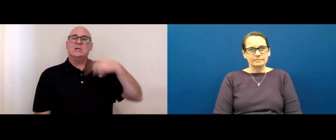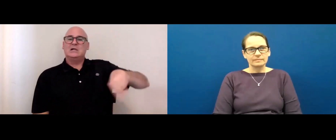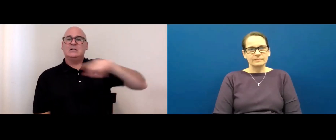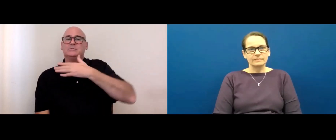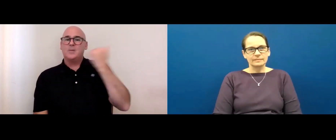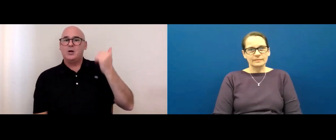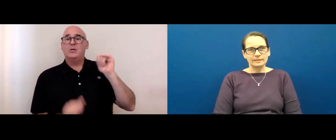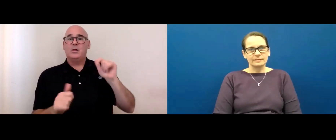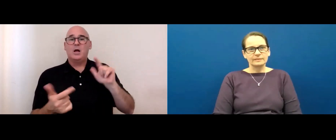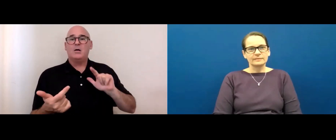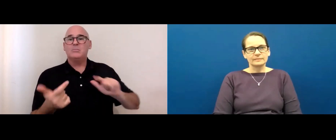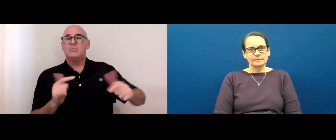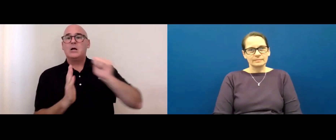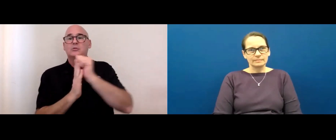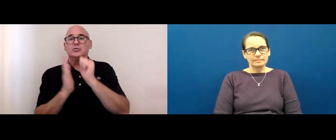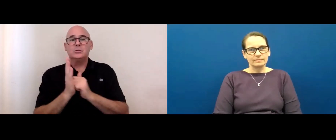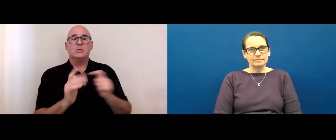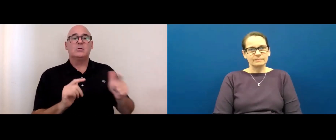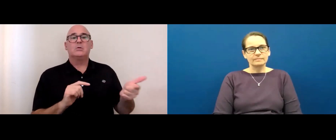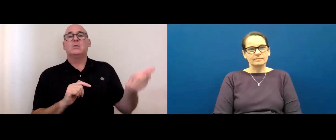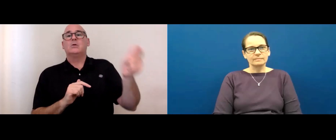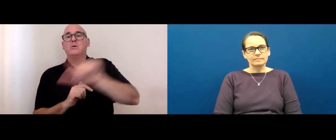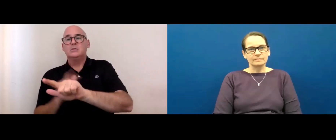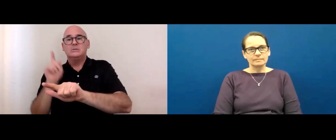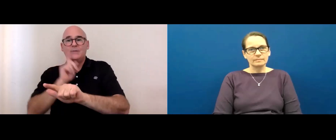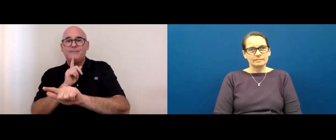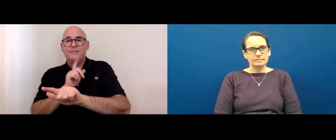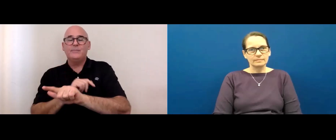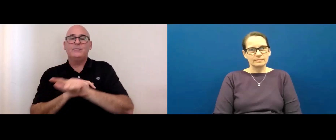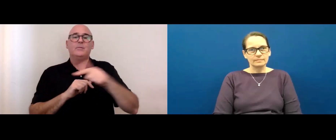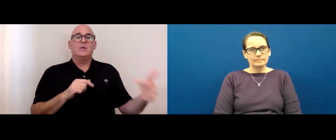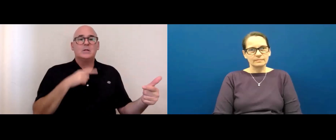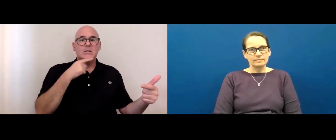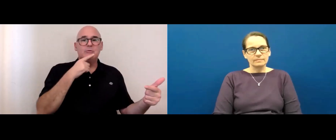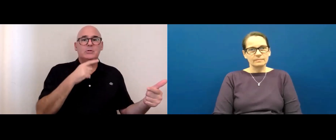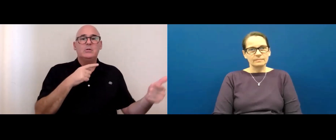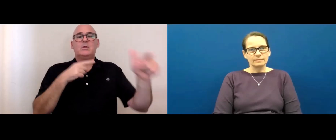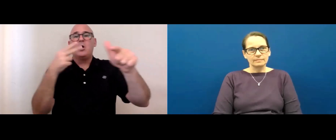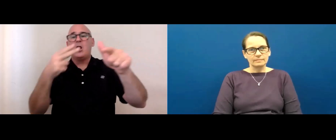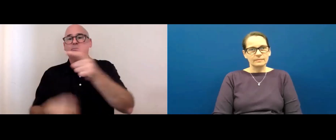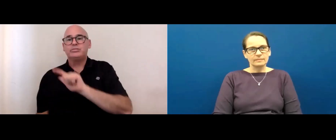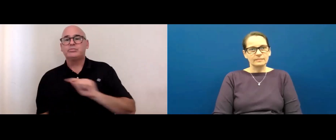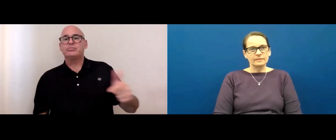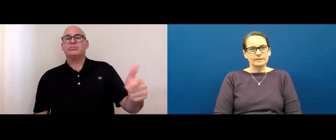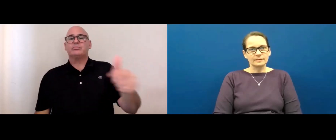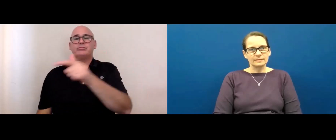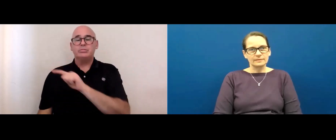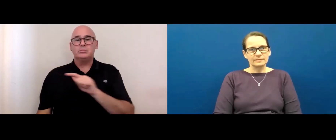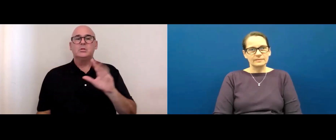you know and so we want to understand each other better so the agenda would share time with